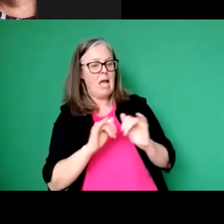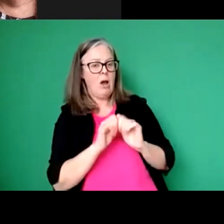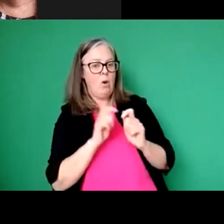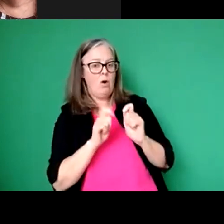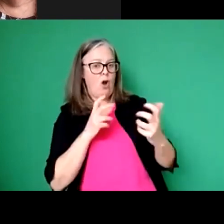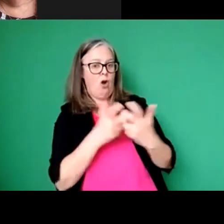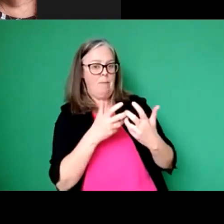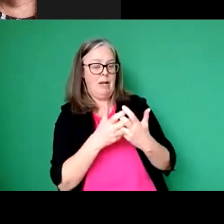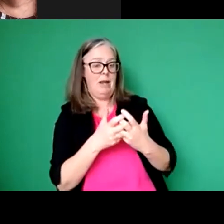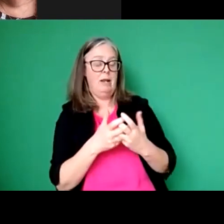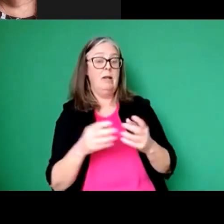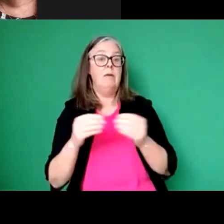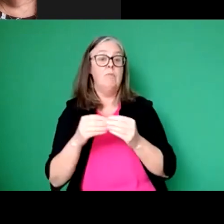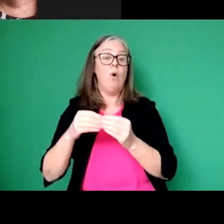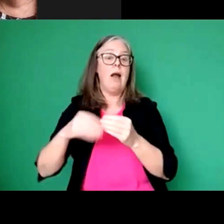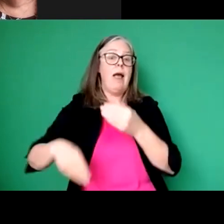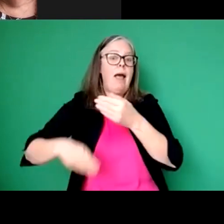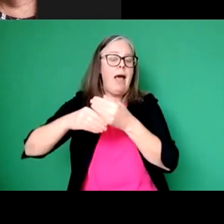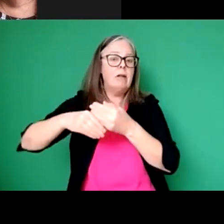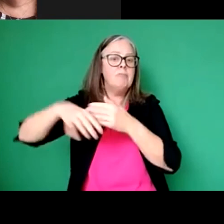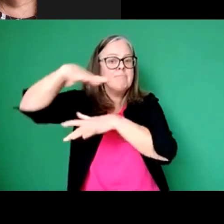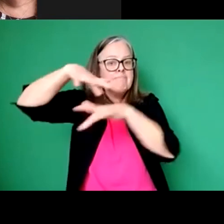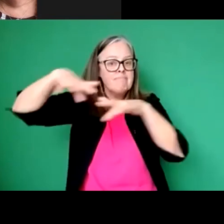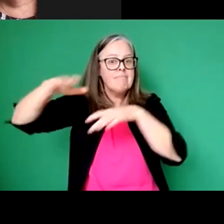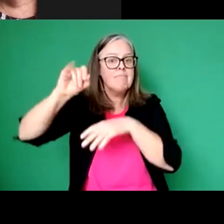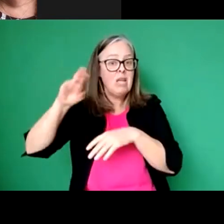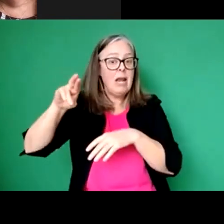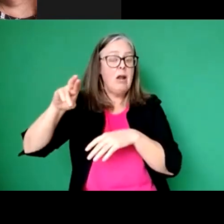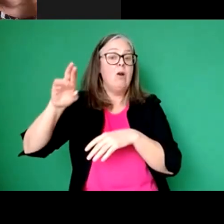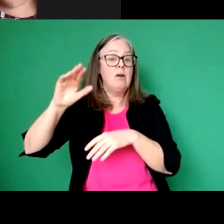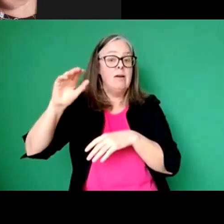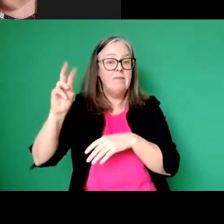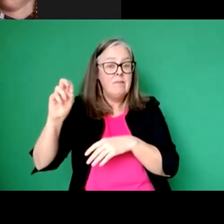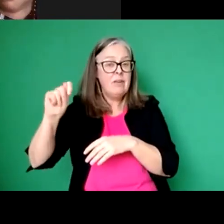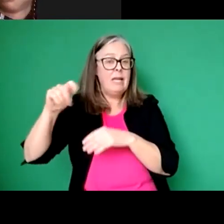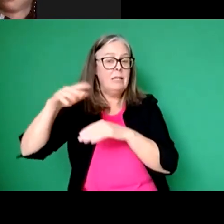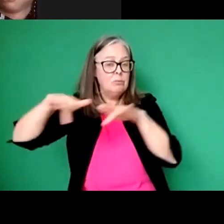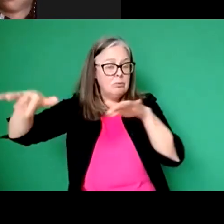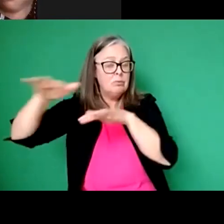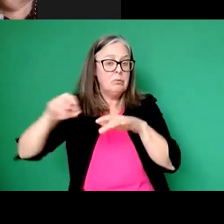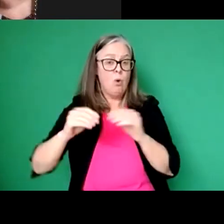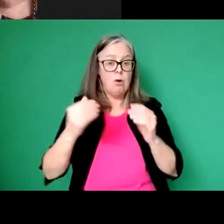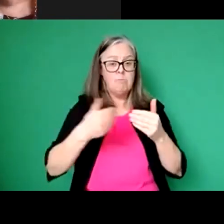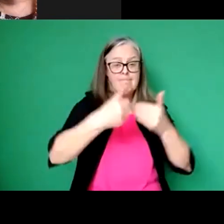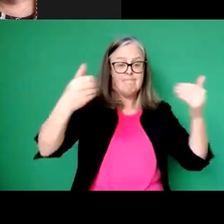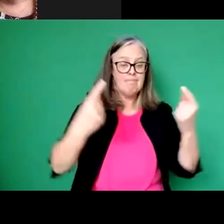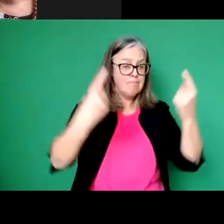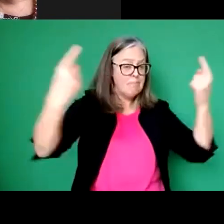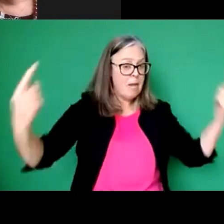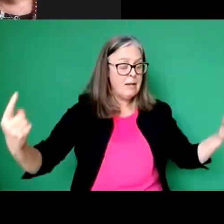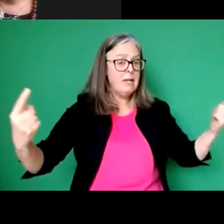additional ventilation you know increased spacing etc um there's lots of room for creative solutions